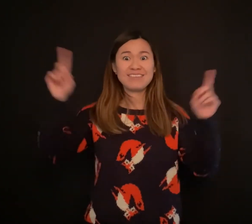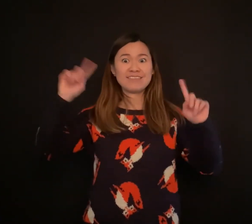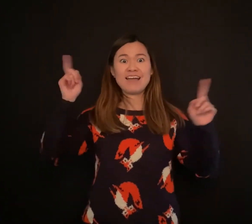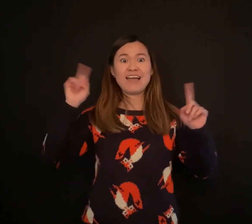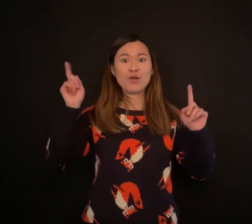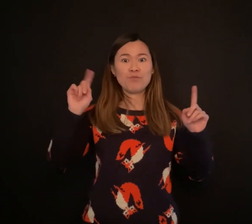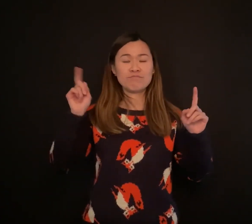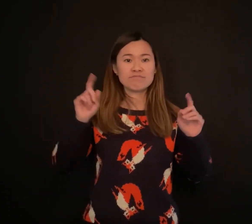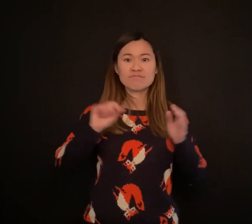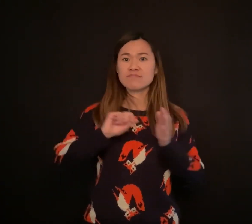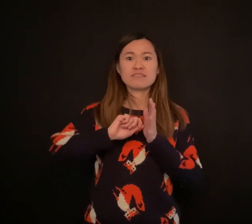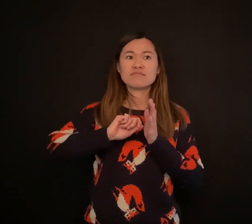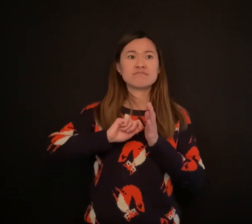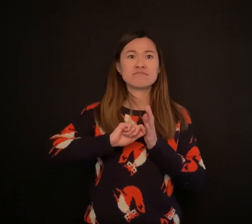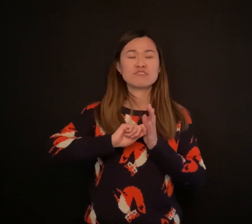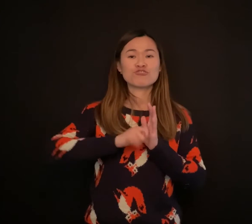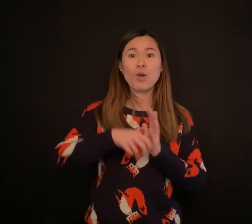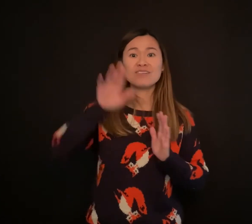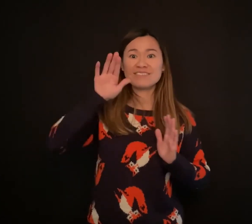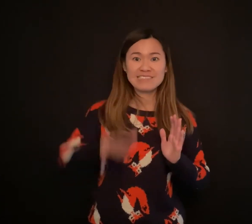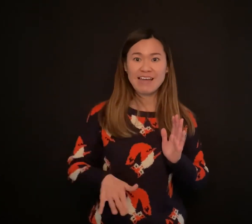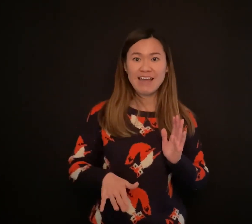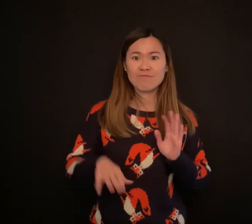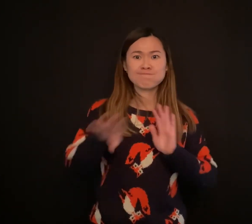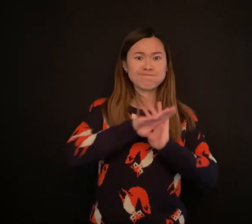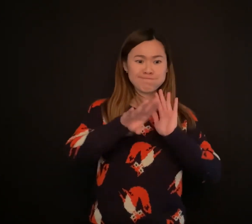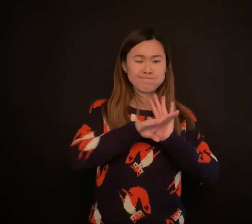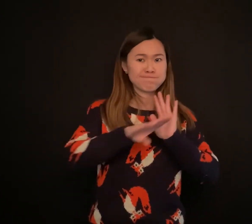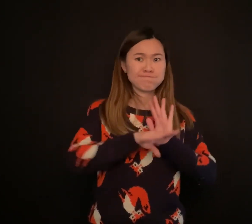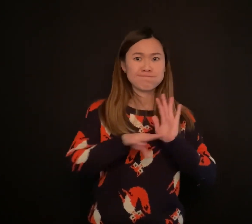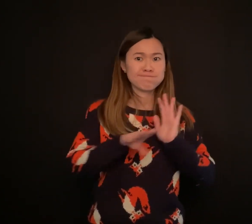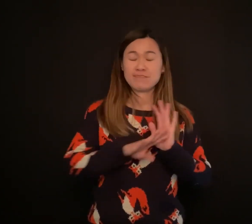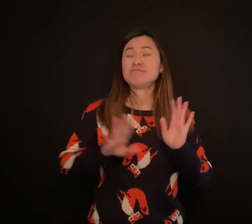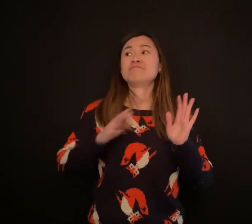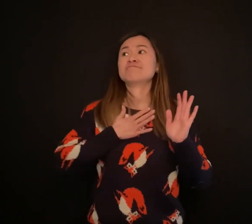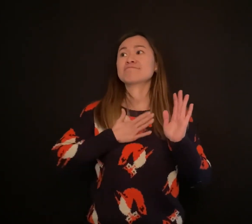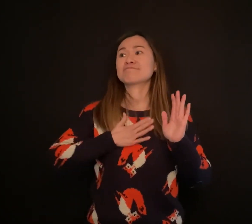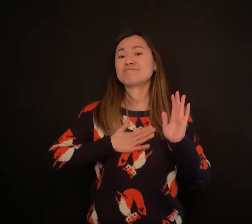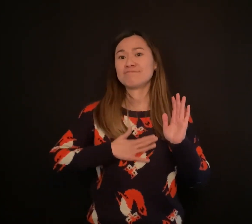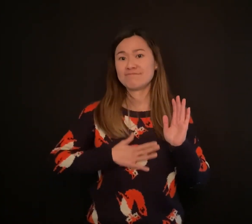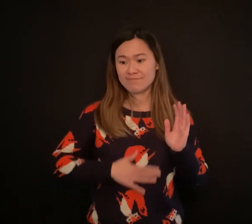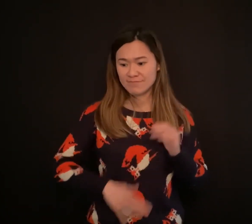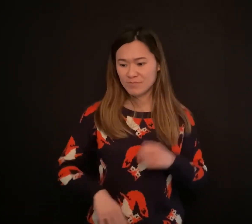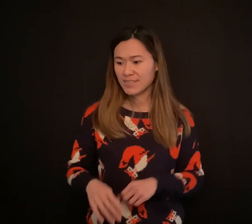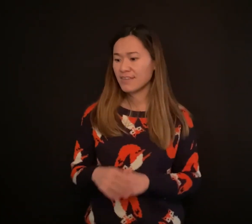But now because of lockdown we are dealing with restrictions and all that has changed.